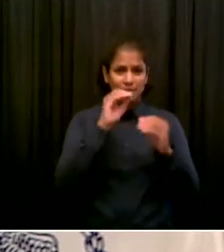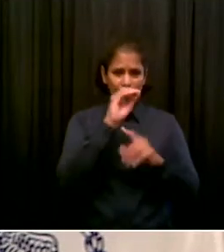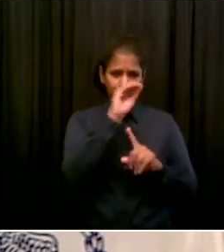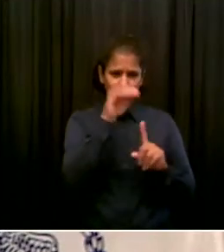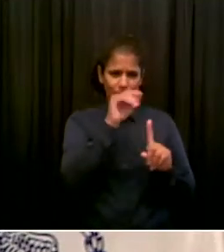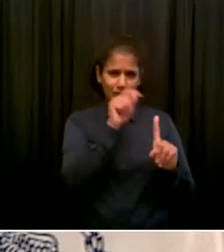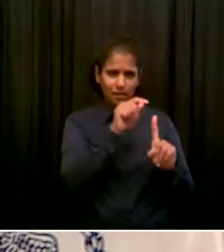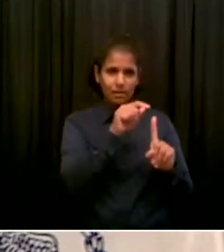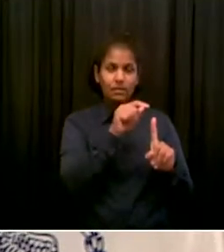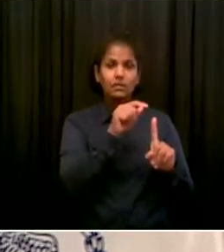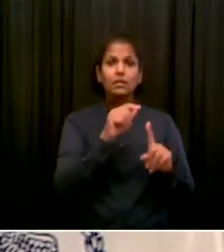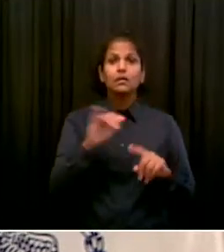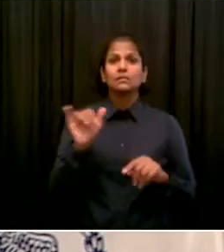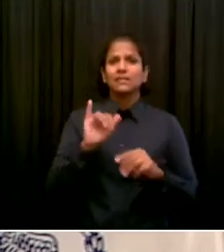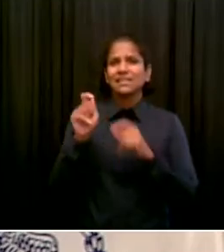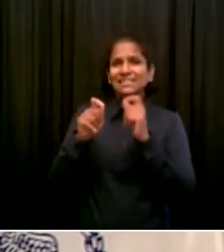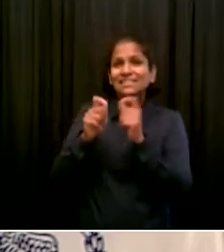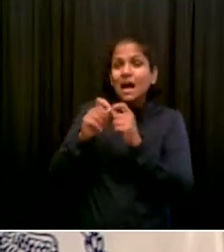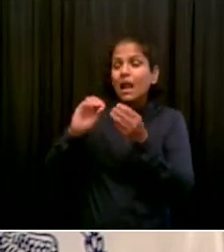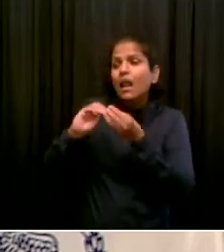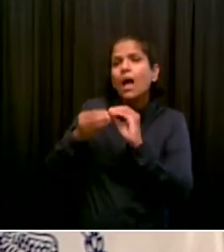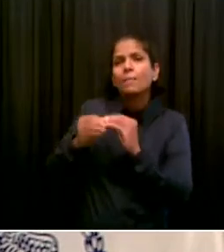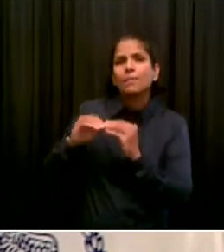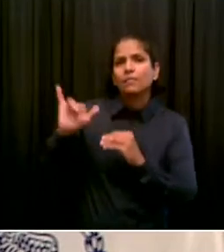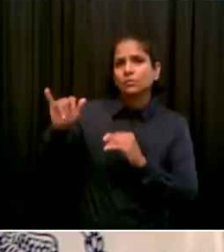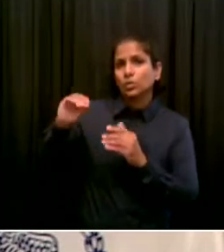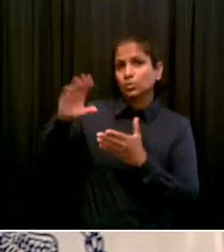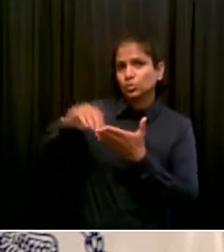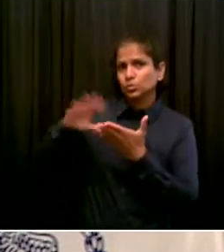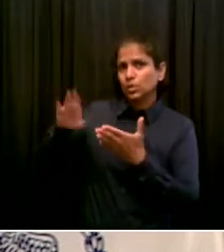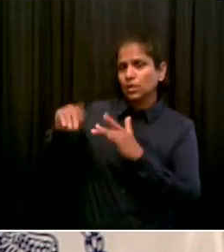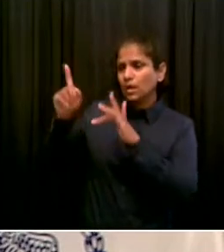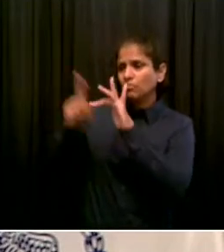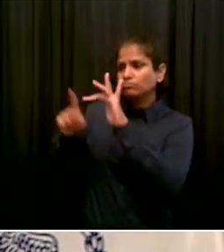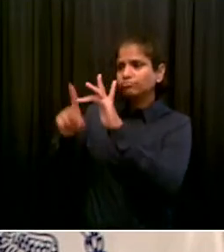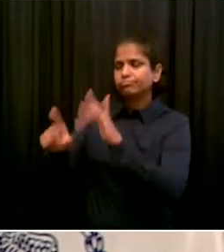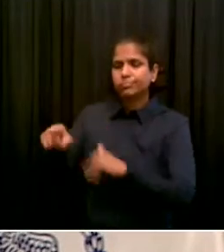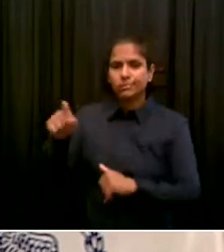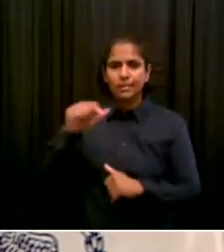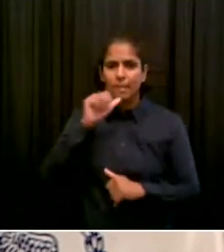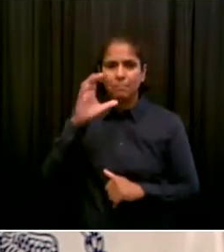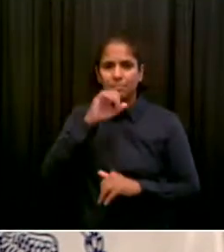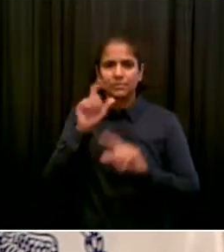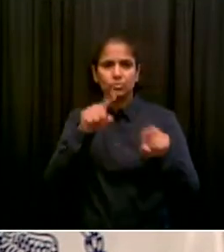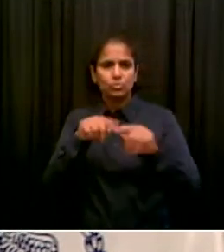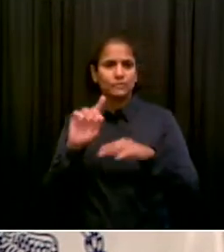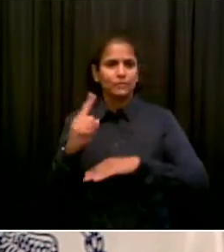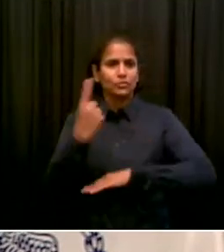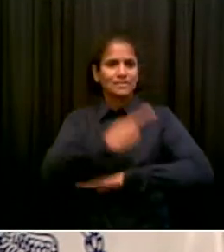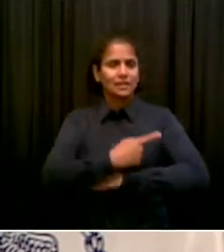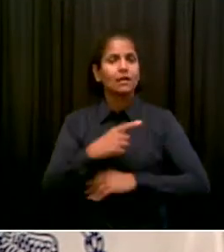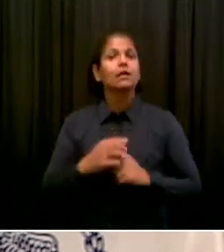AOUBT THE ATTENDANCE YESTDERAY, THE PERCENTAGE, AND THE NUMBER